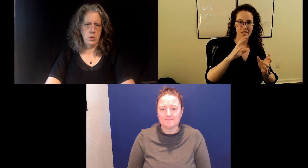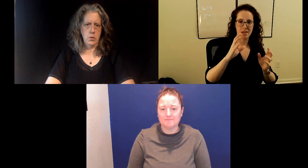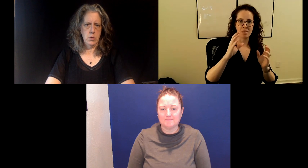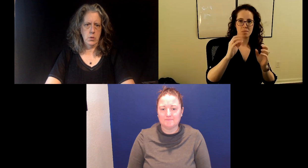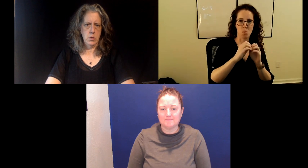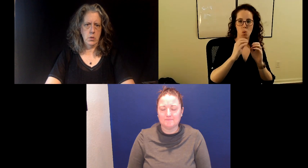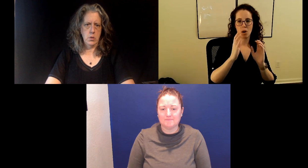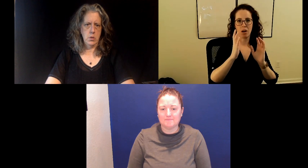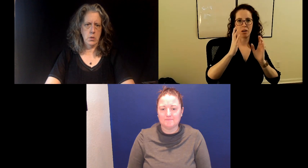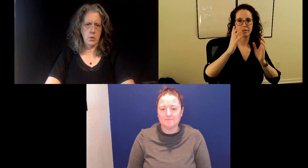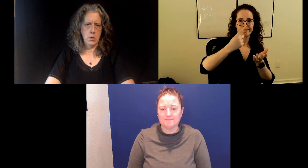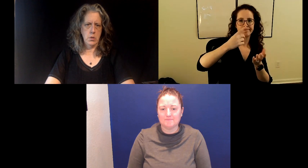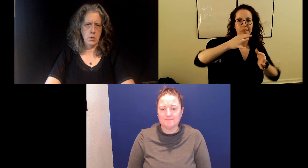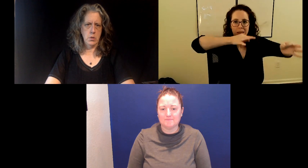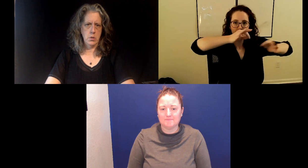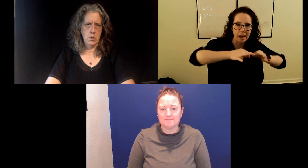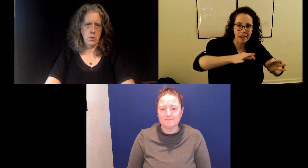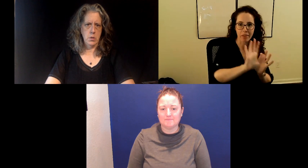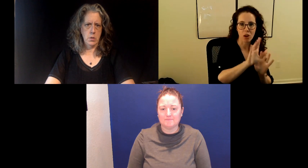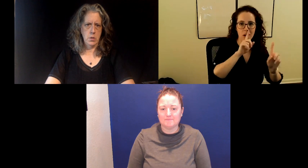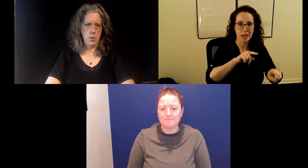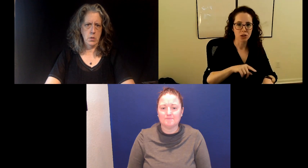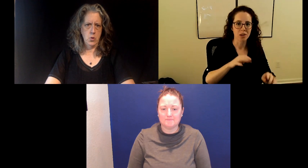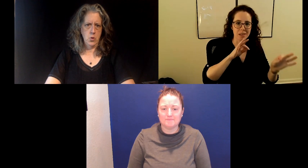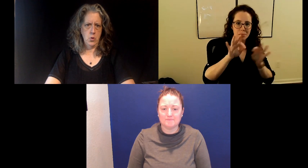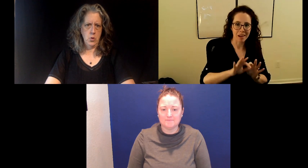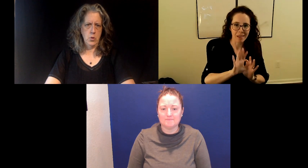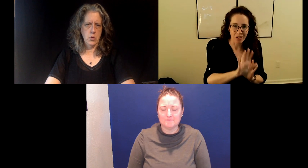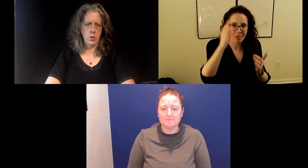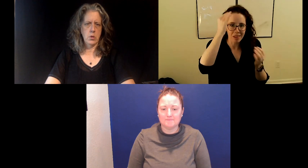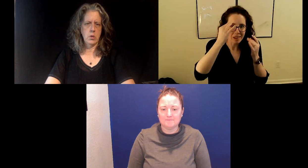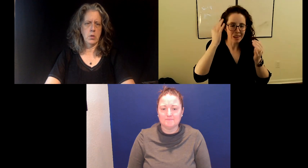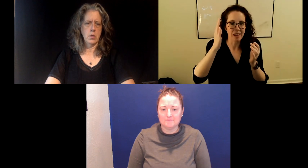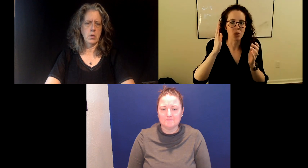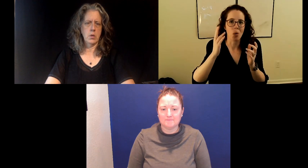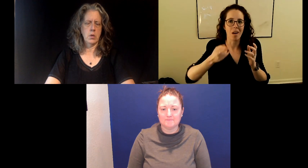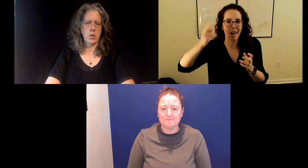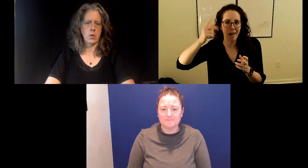i think our kids work better with the testing questions asked them to be explained the the